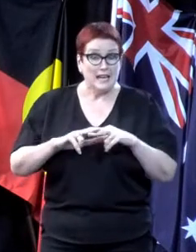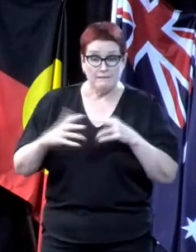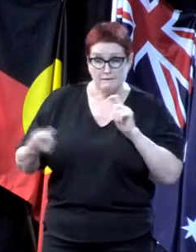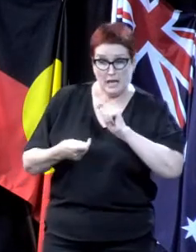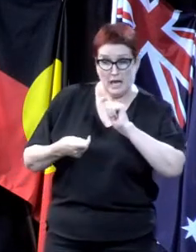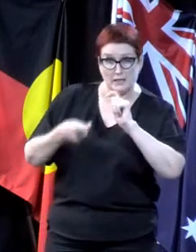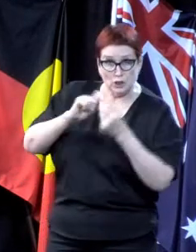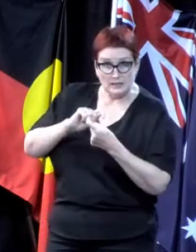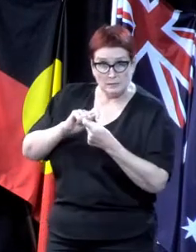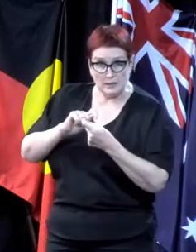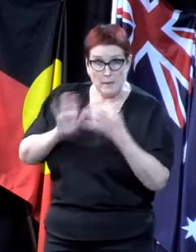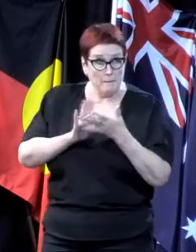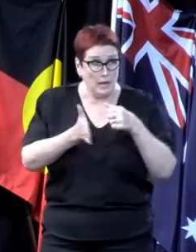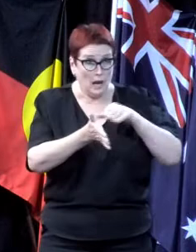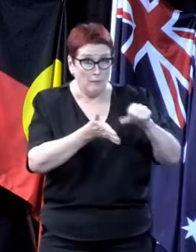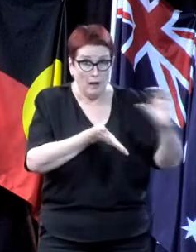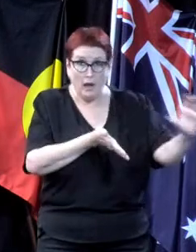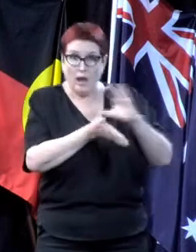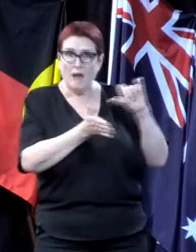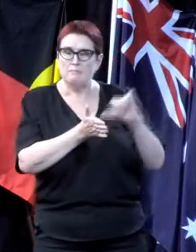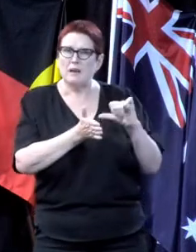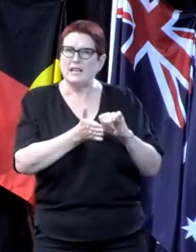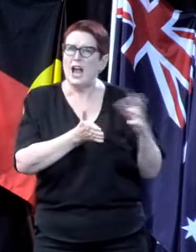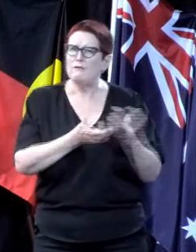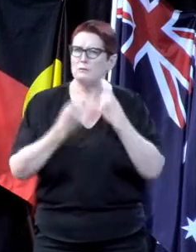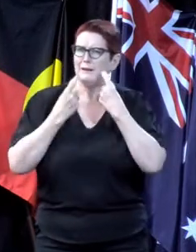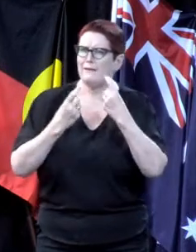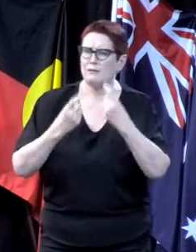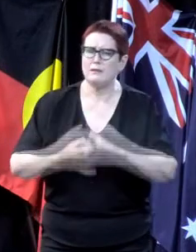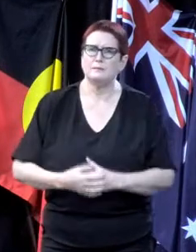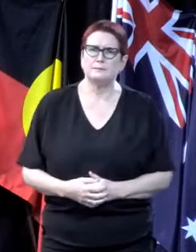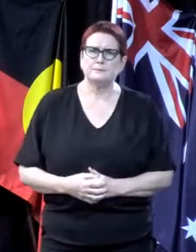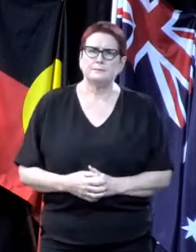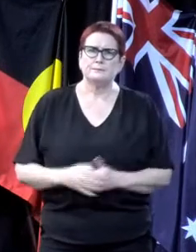There continues to be issues with the roles and capacity of HOSES and special education teachers.